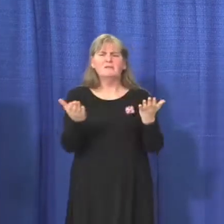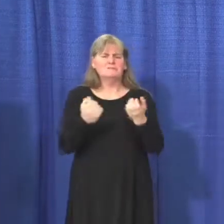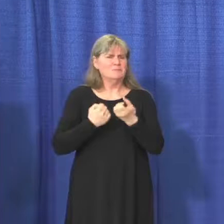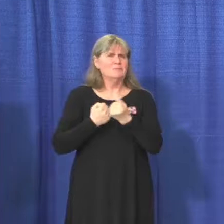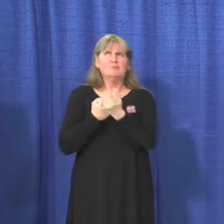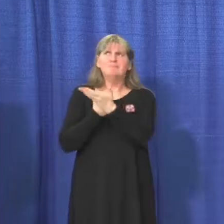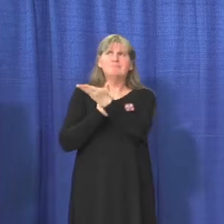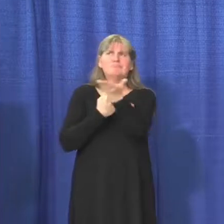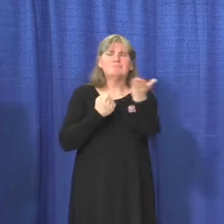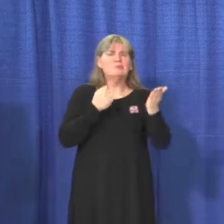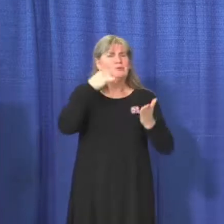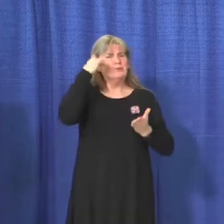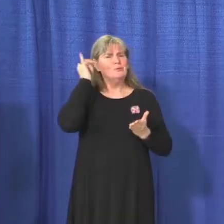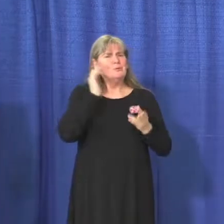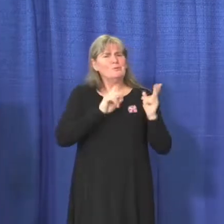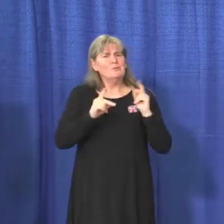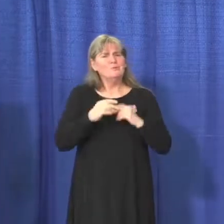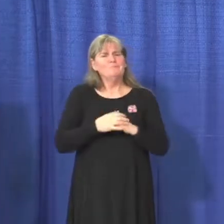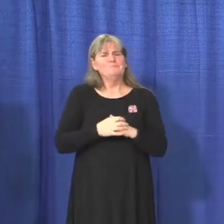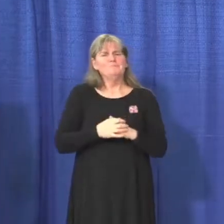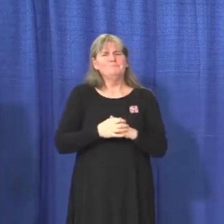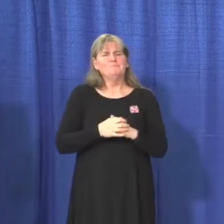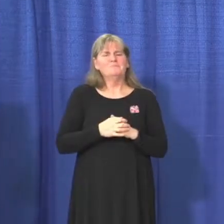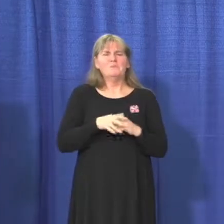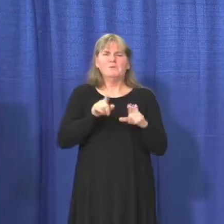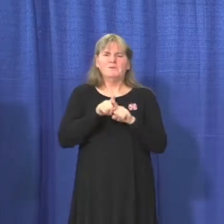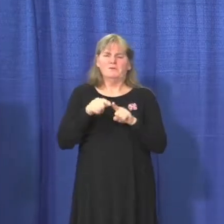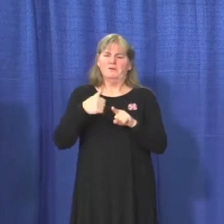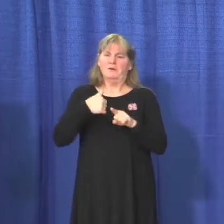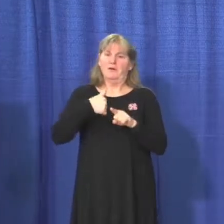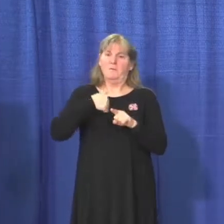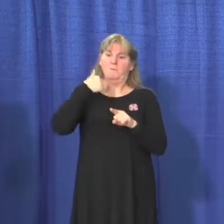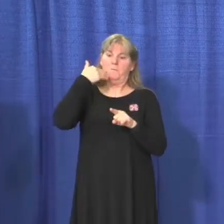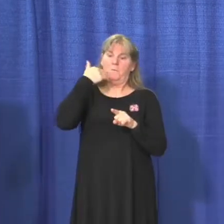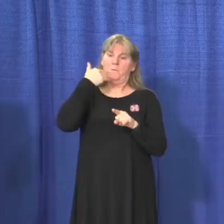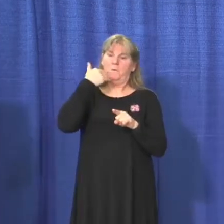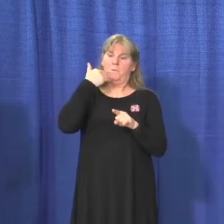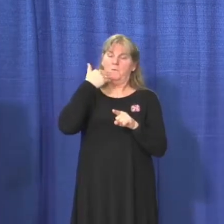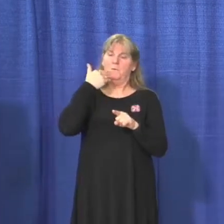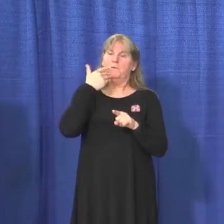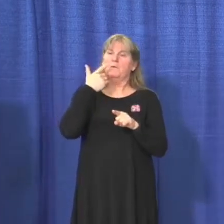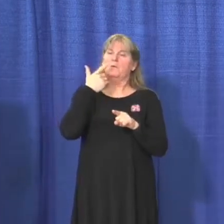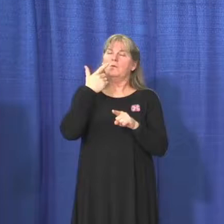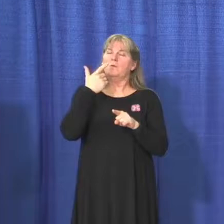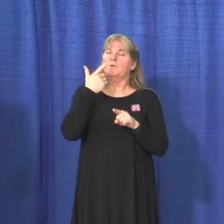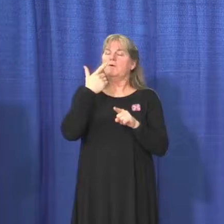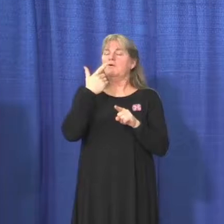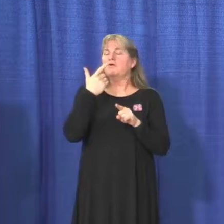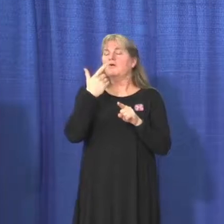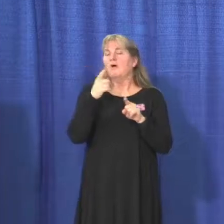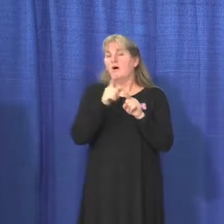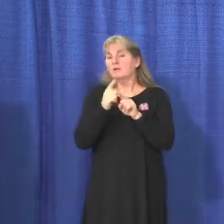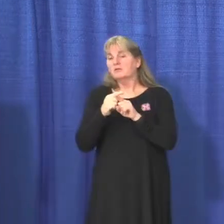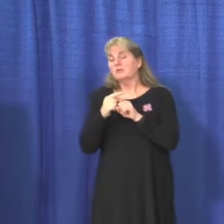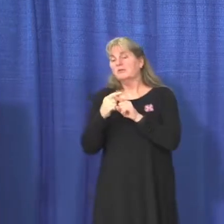I also know that we talk about some of the big sectors within our territory like tourism and